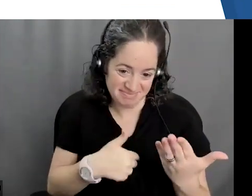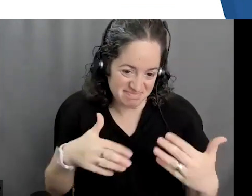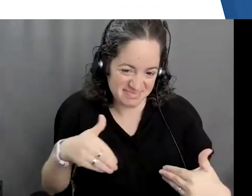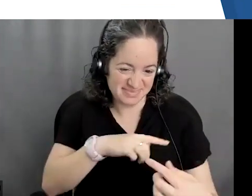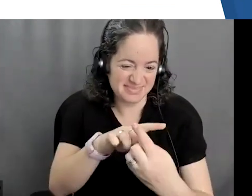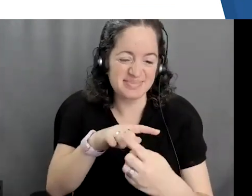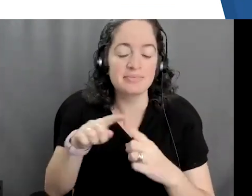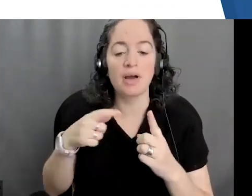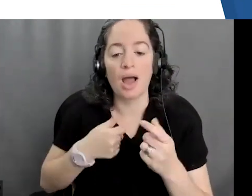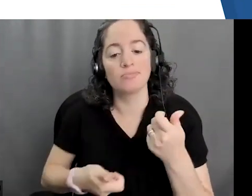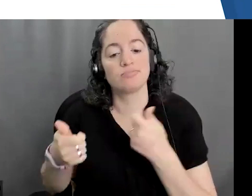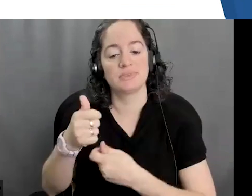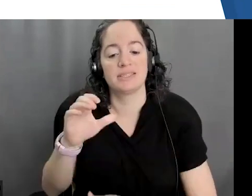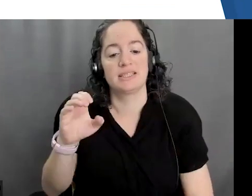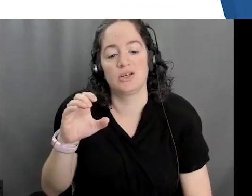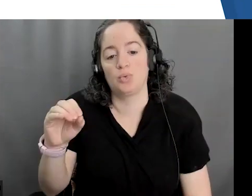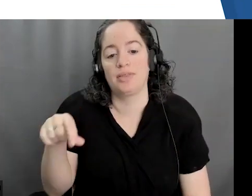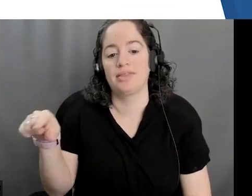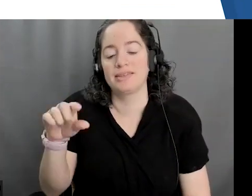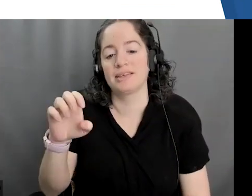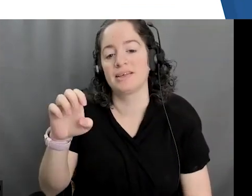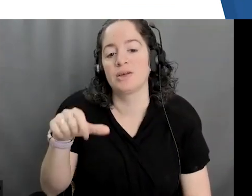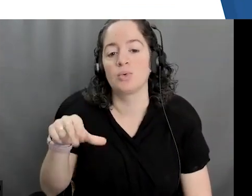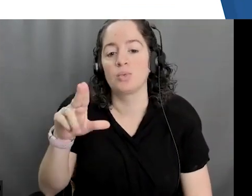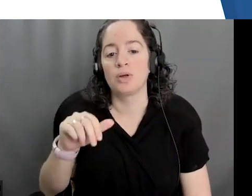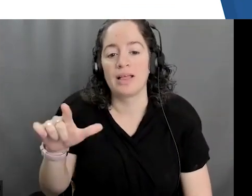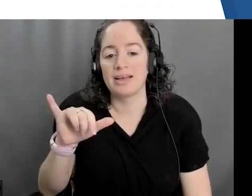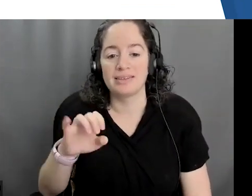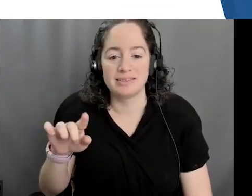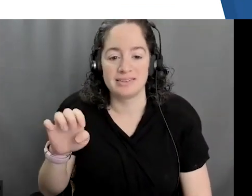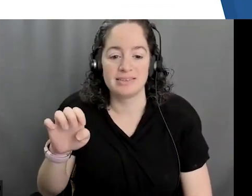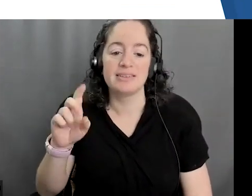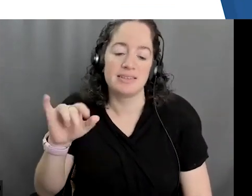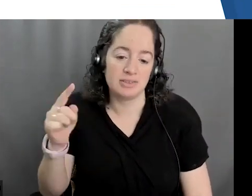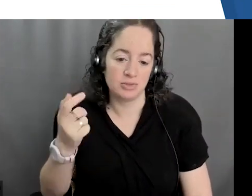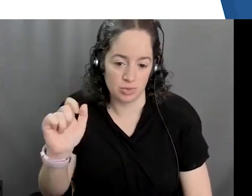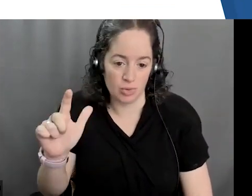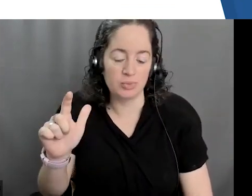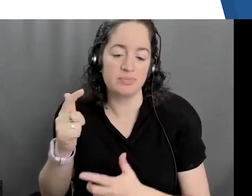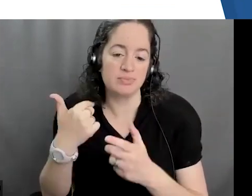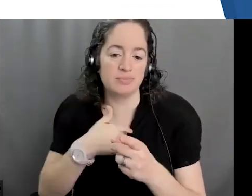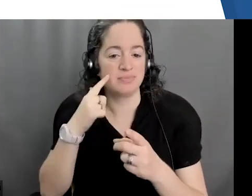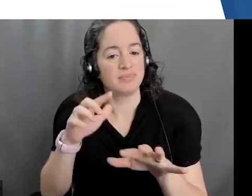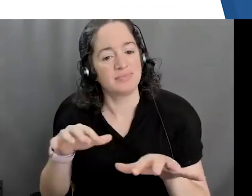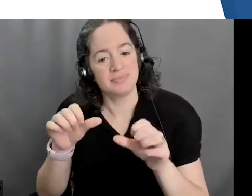We are the organizers of the WordPress Accessibility Meetup. Today we are also the sponsor for captions